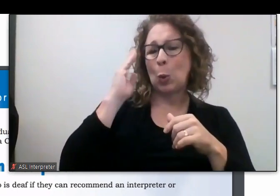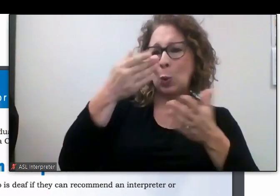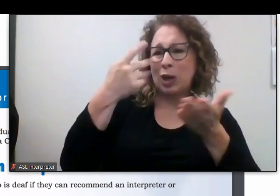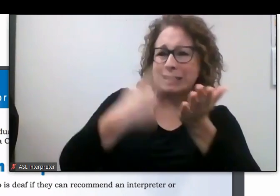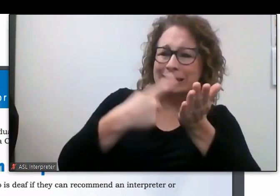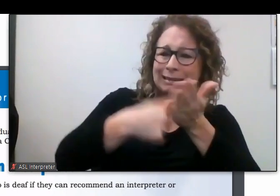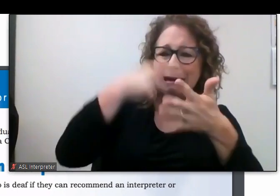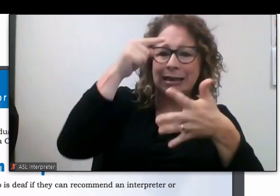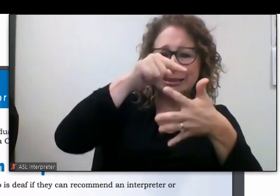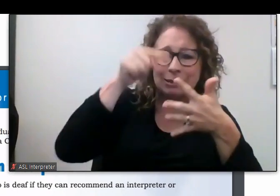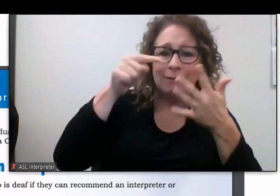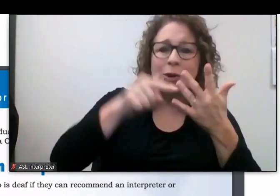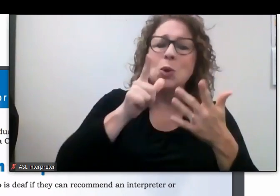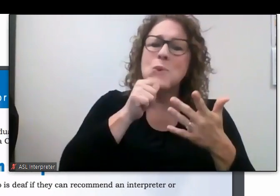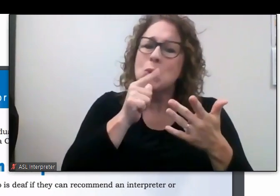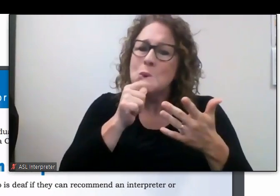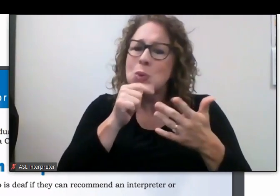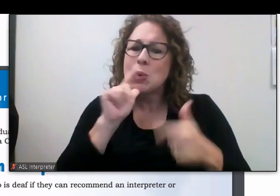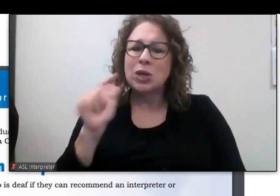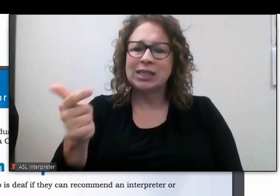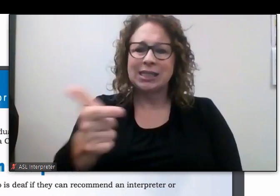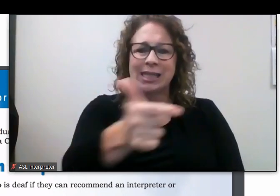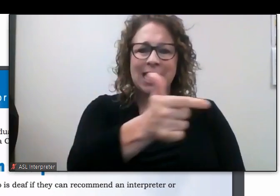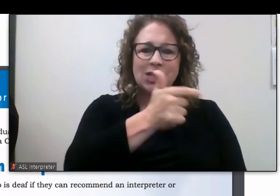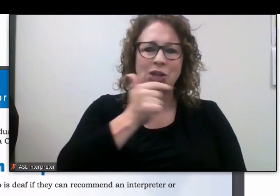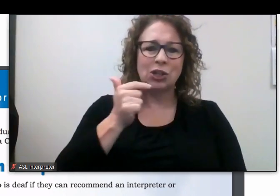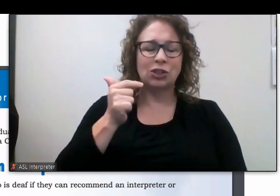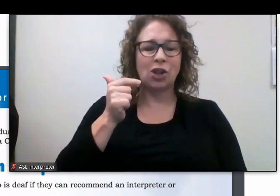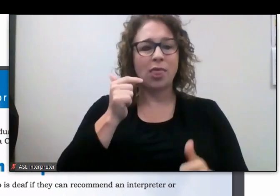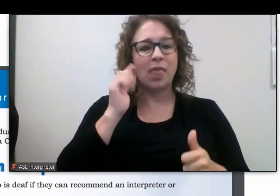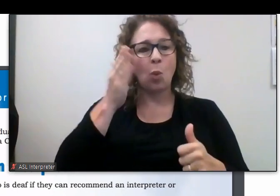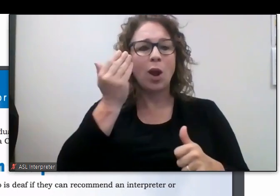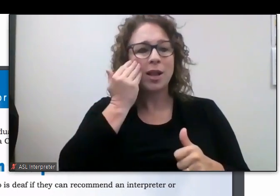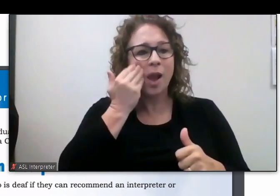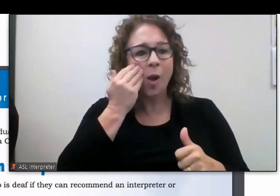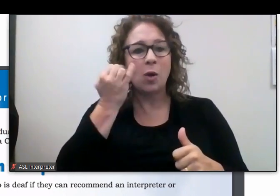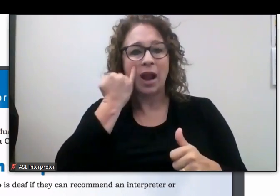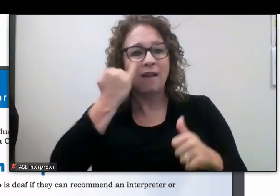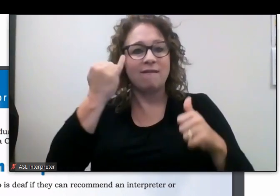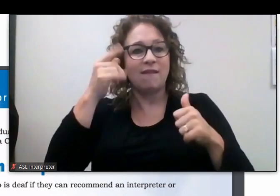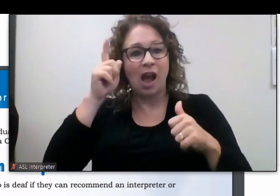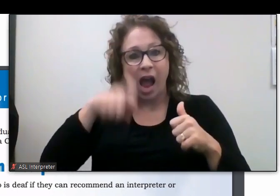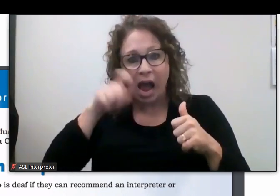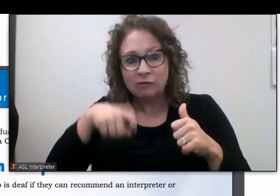and who was going to cover what parts so they would know whether they would have to sign